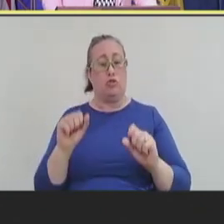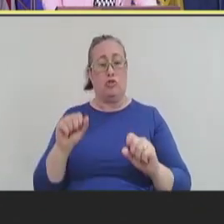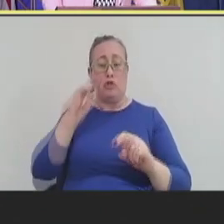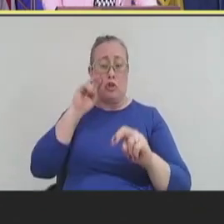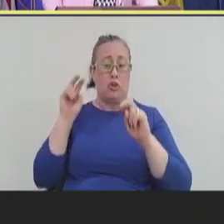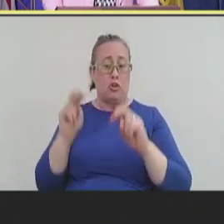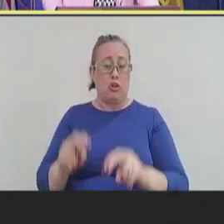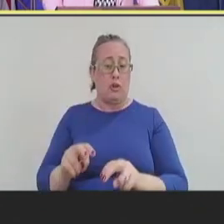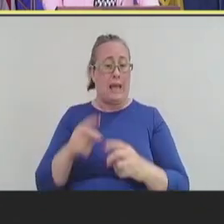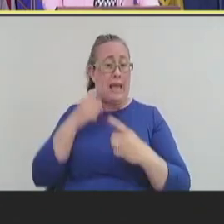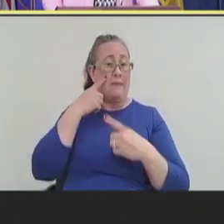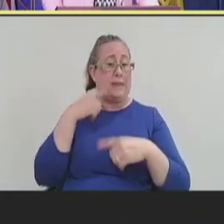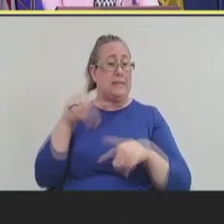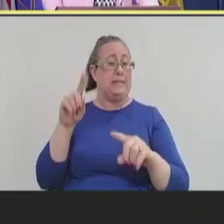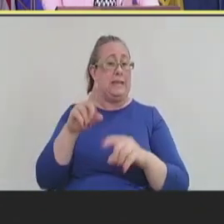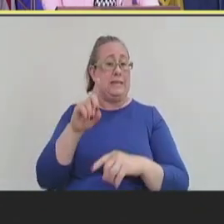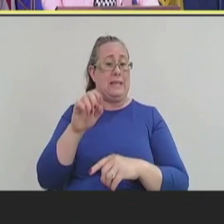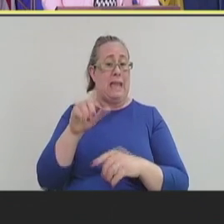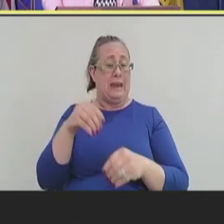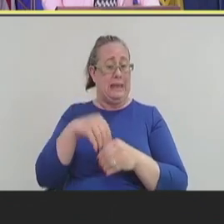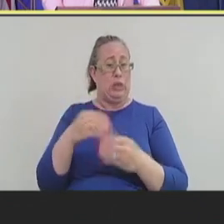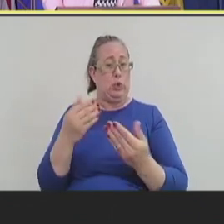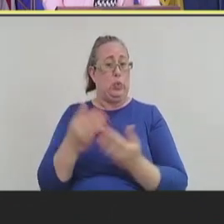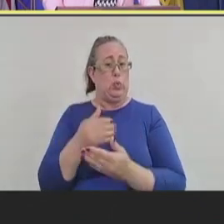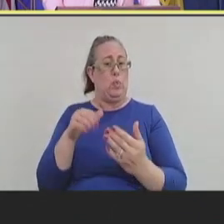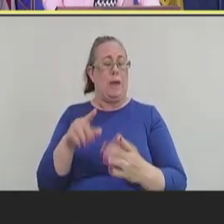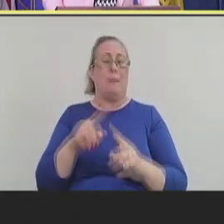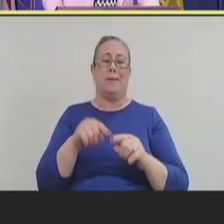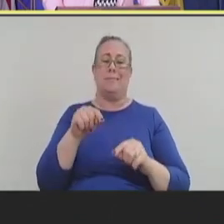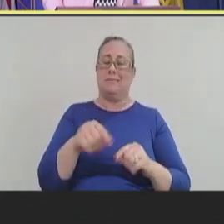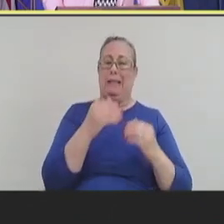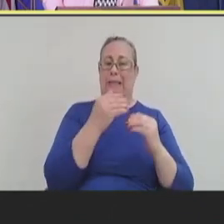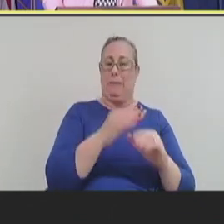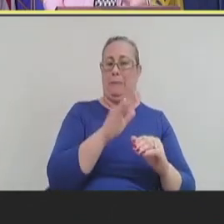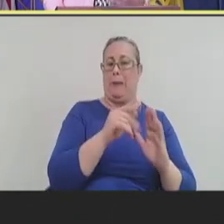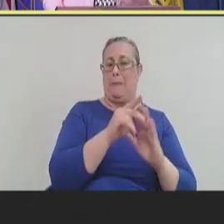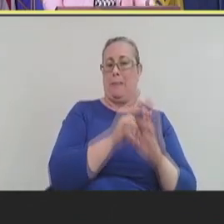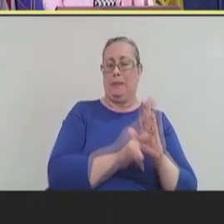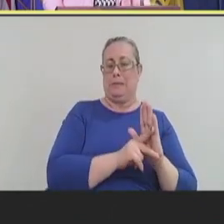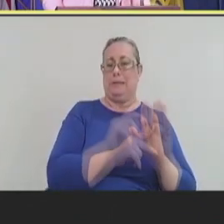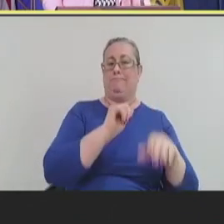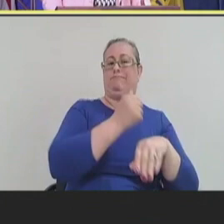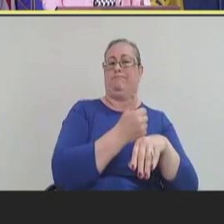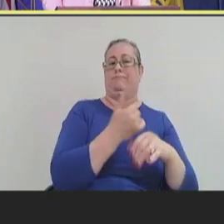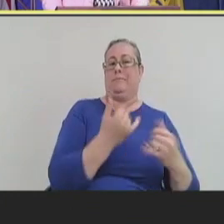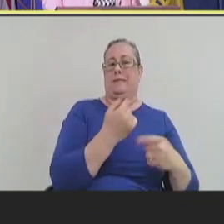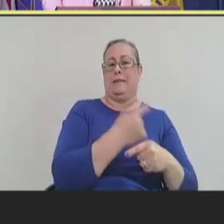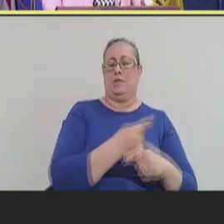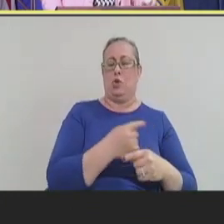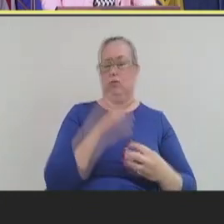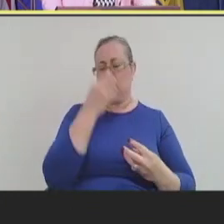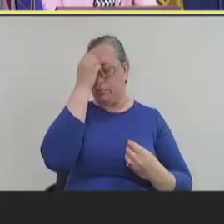way. But a lot of this is very limited by the policies that are in place today, so rethinking how we can use that data and for what purposes.